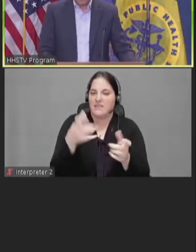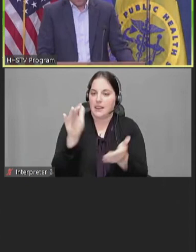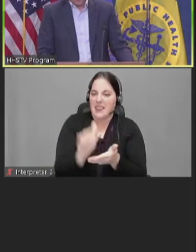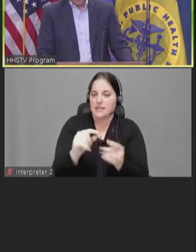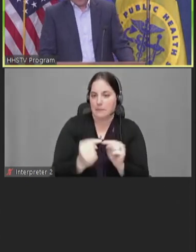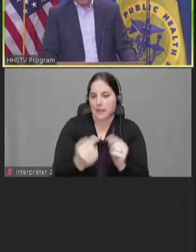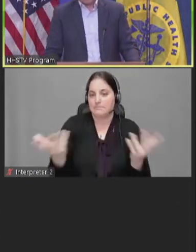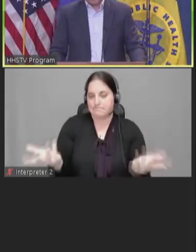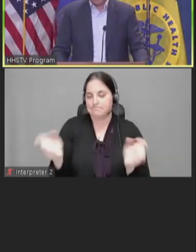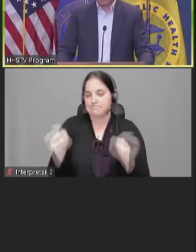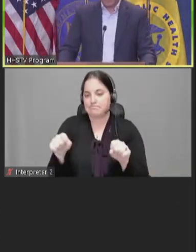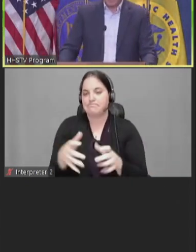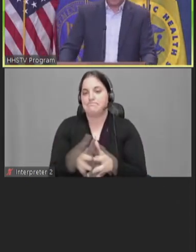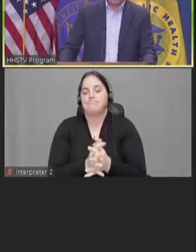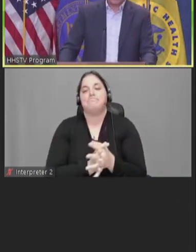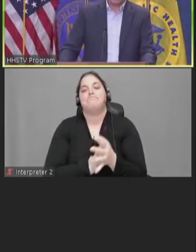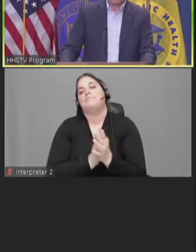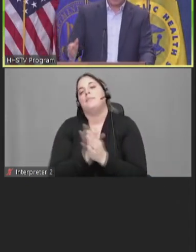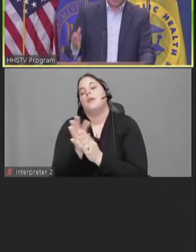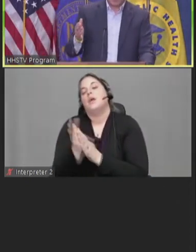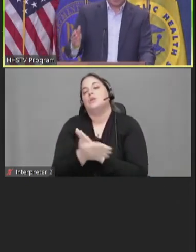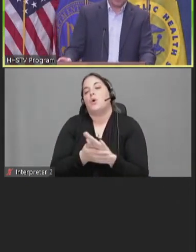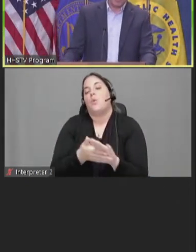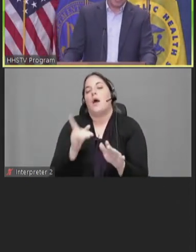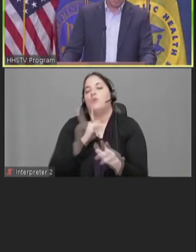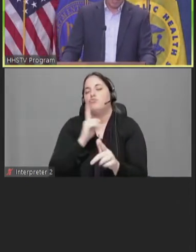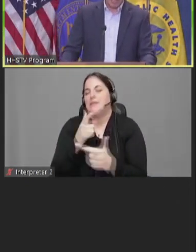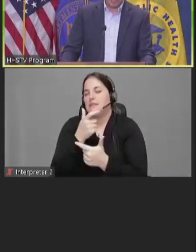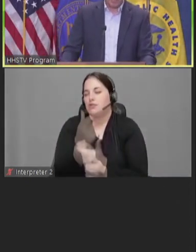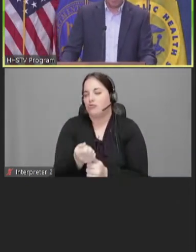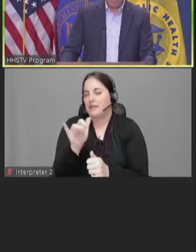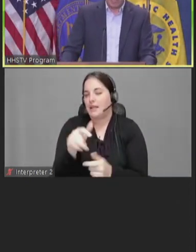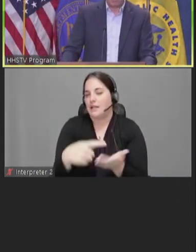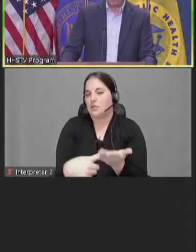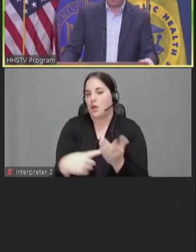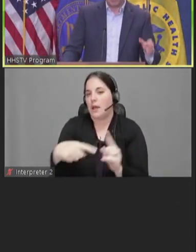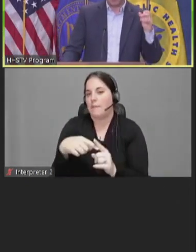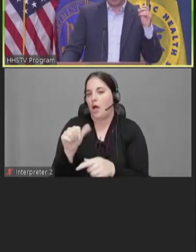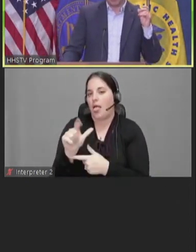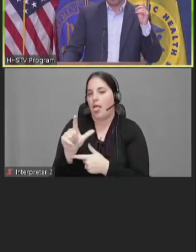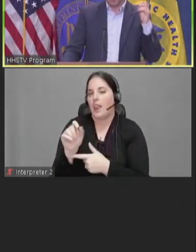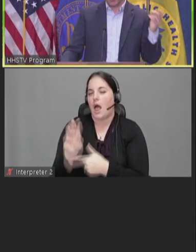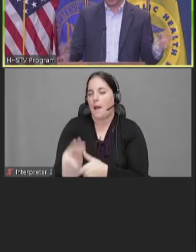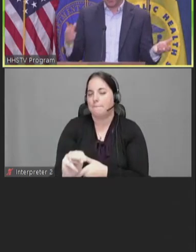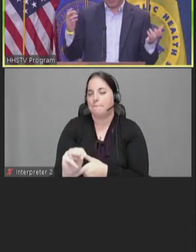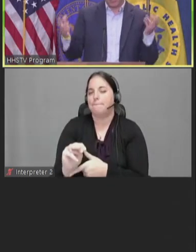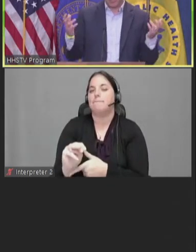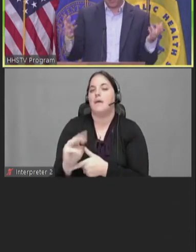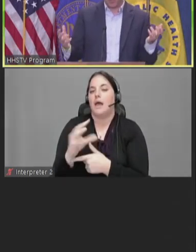Okay, I was quite interested in the discussion earlier today about alum and the Th2 versus Th1